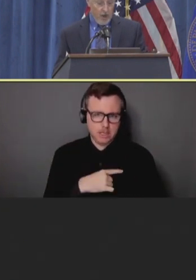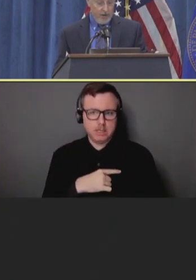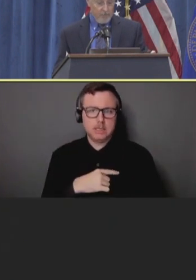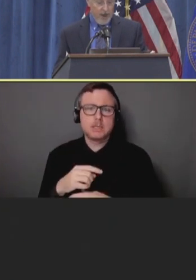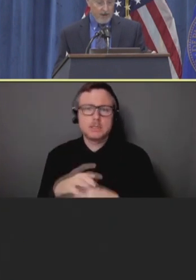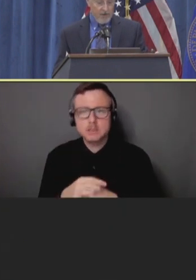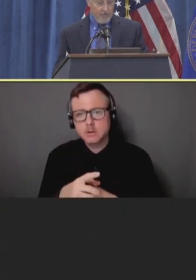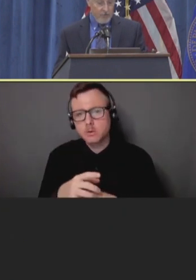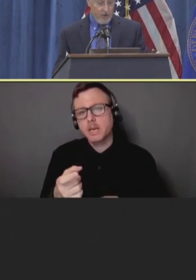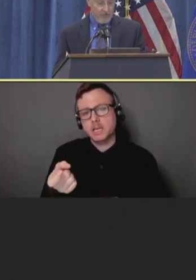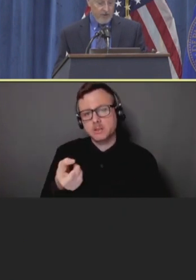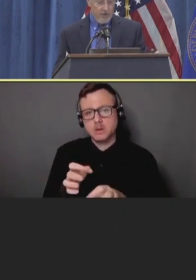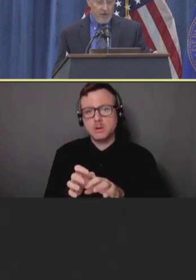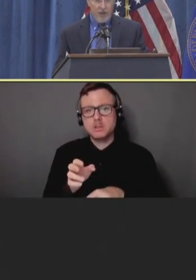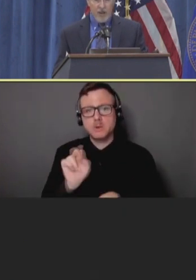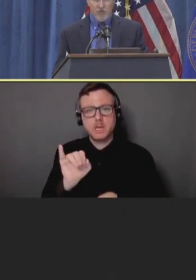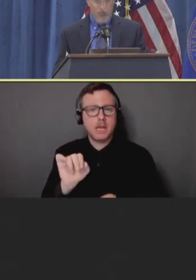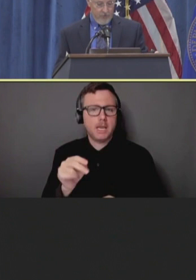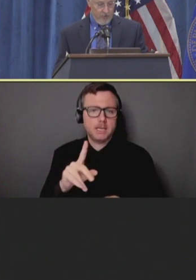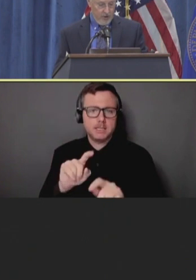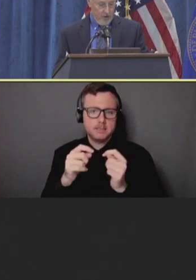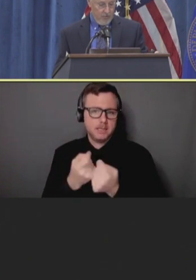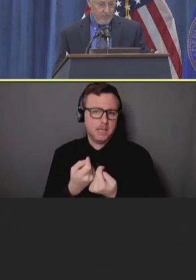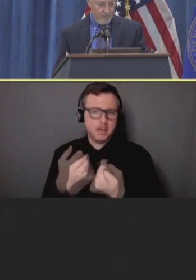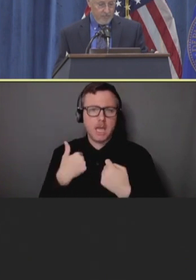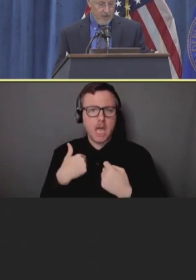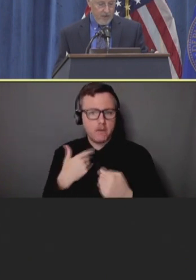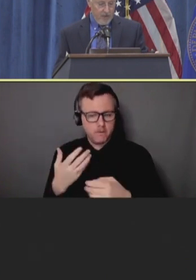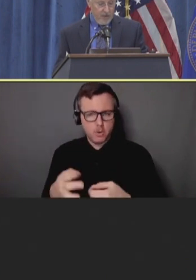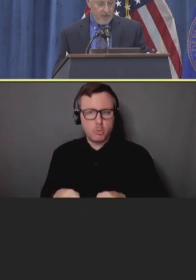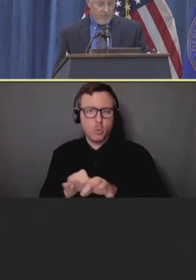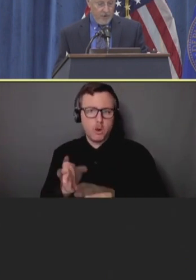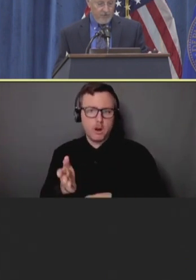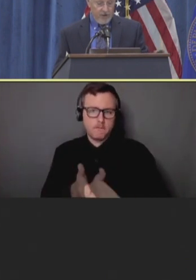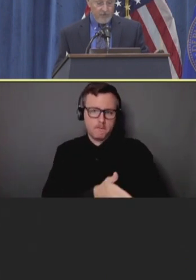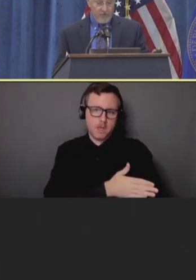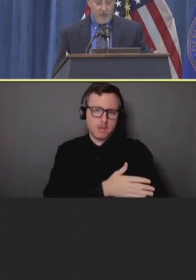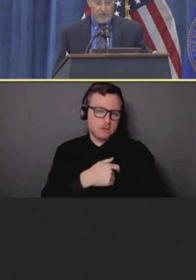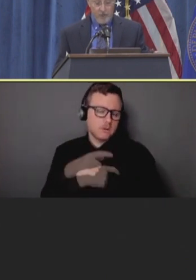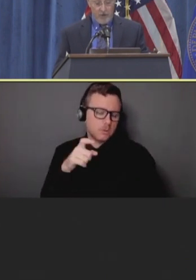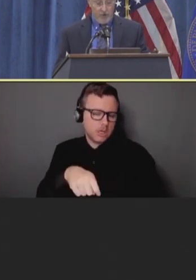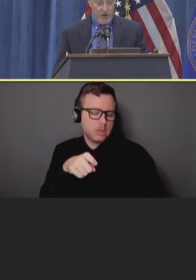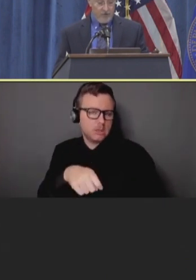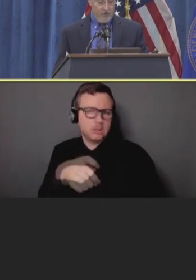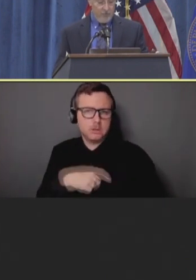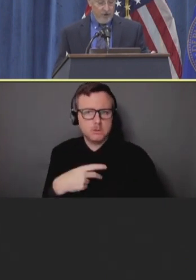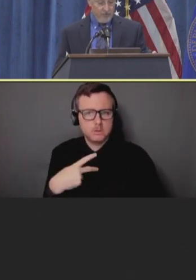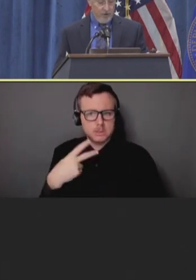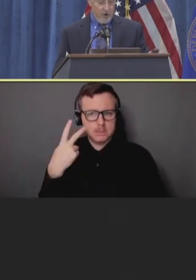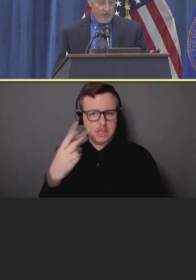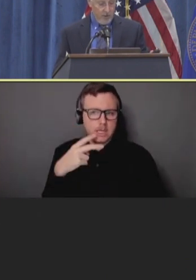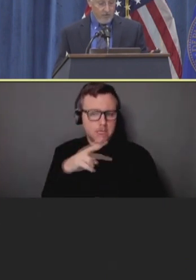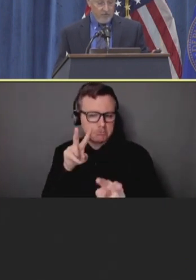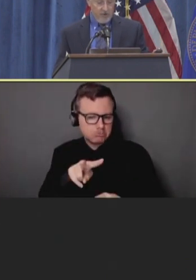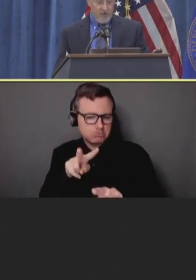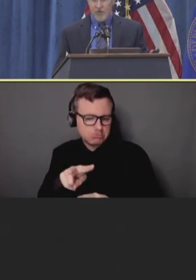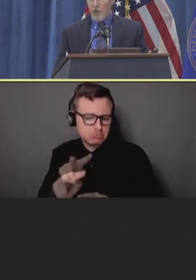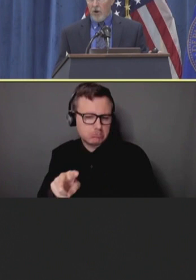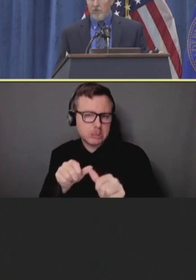impact of influenza each and every year. The presentations demonstrating reduction of risk for Alzheimer's disease and Parkinson's